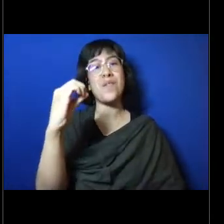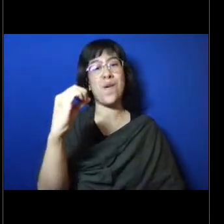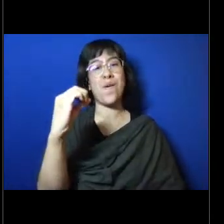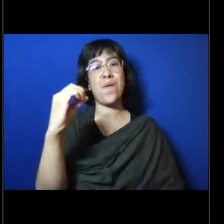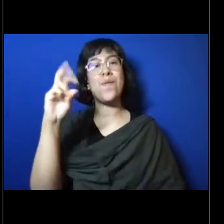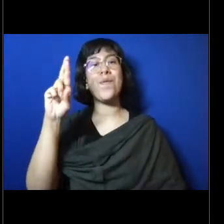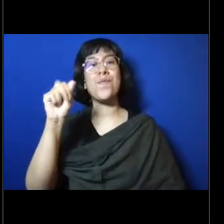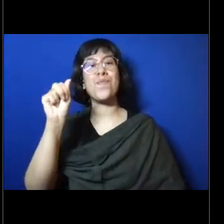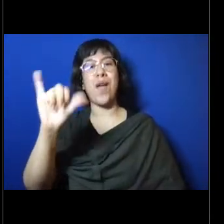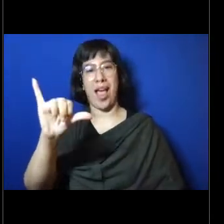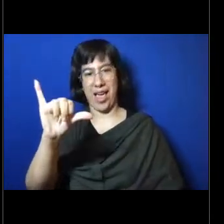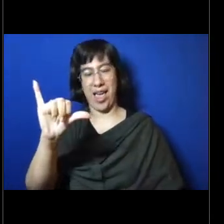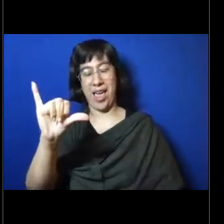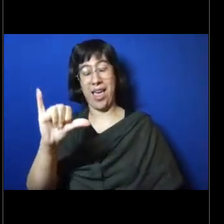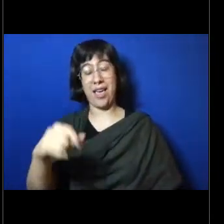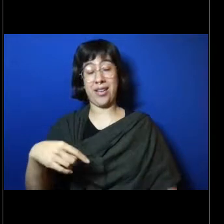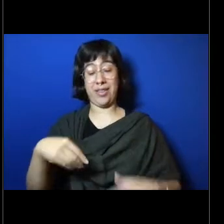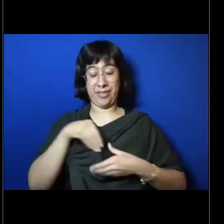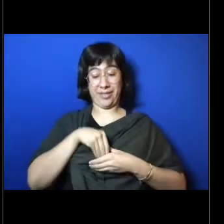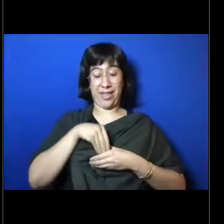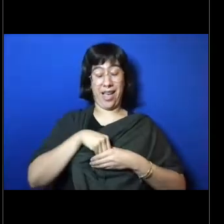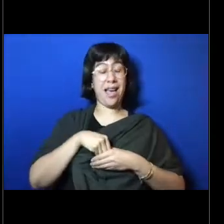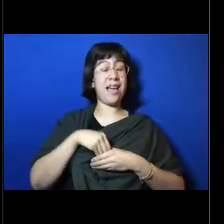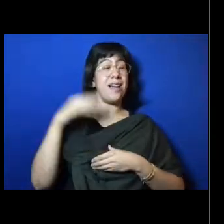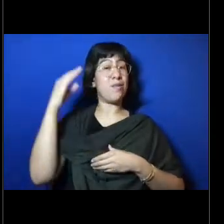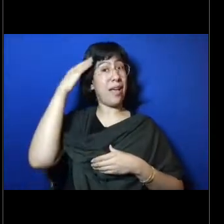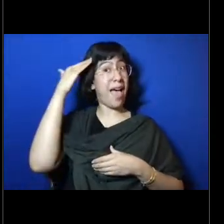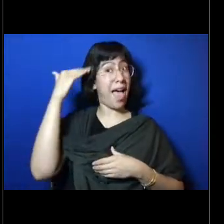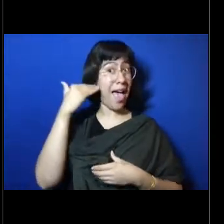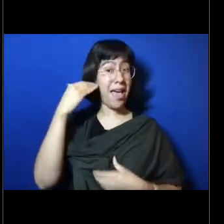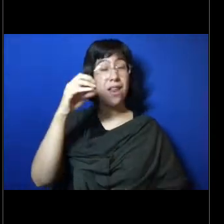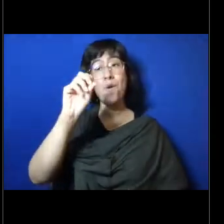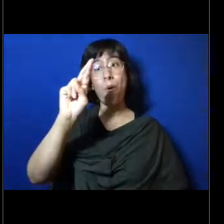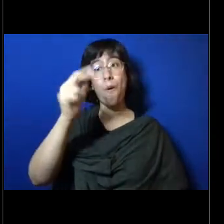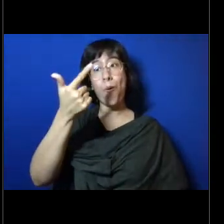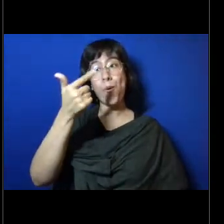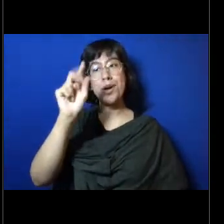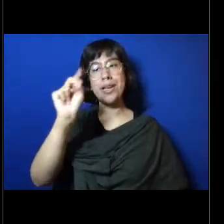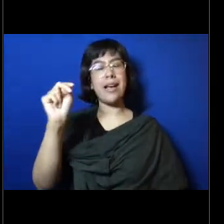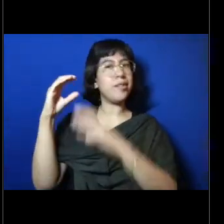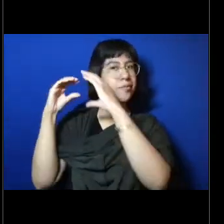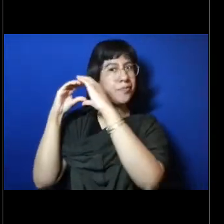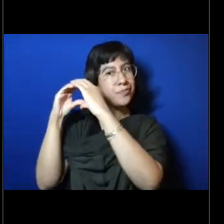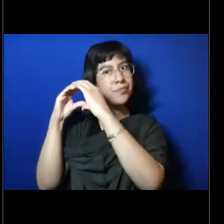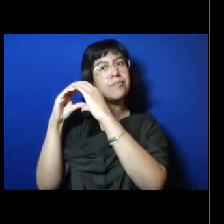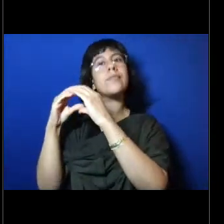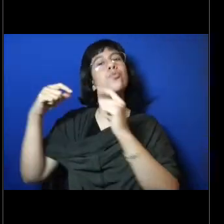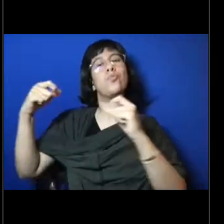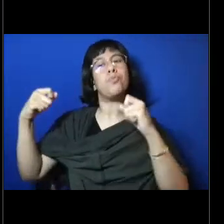It has an organ and it's near its head that can produce an electric shock that is strong enough to knock out a person.